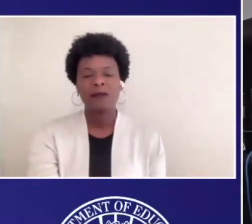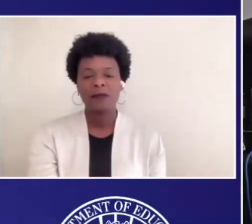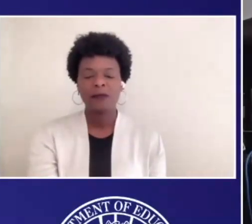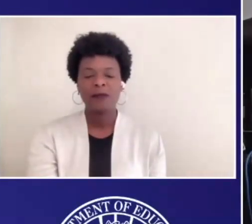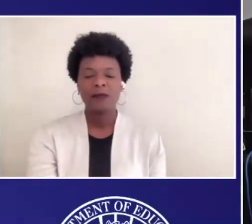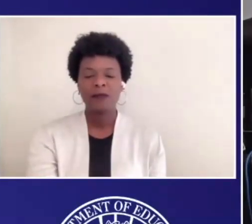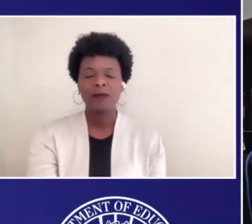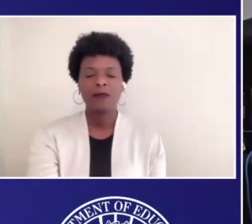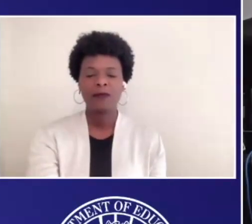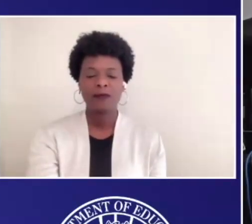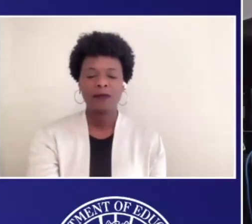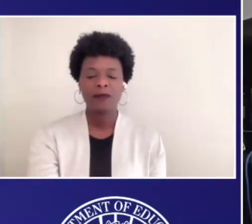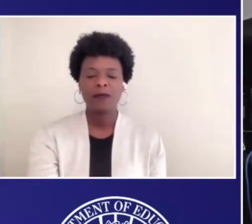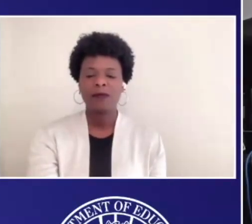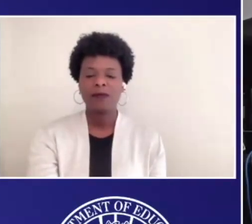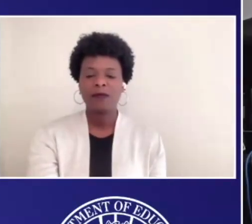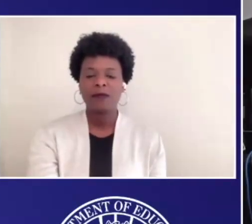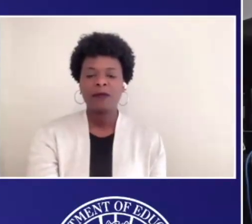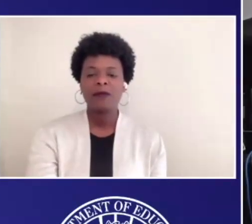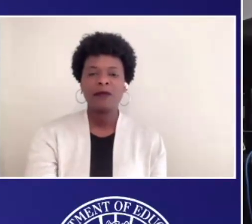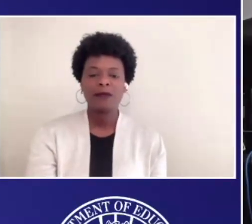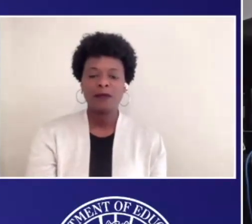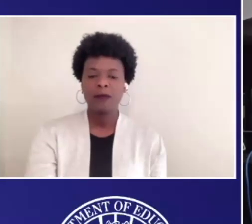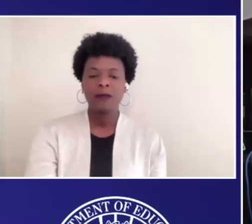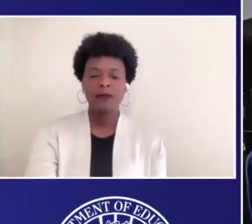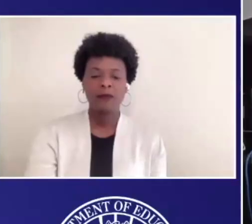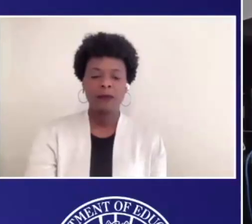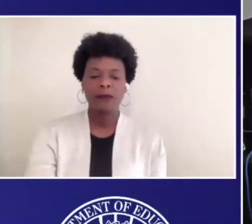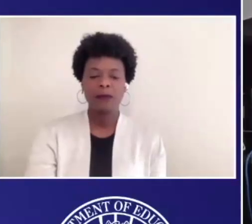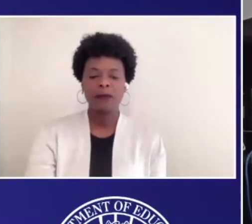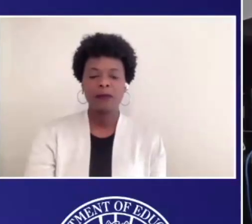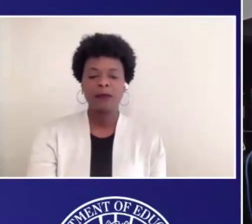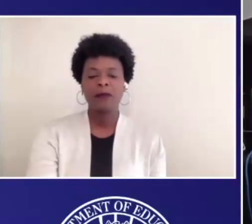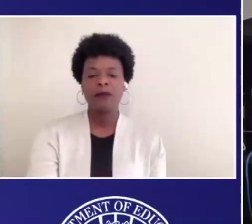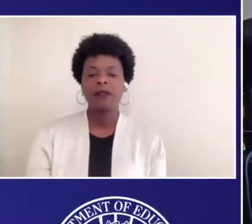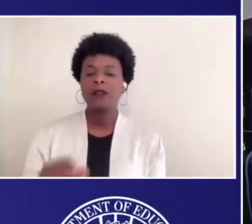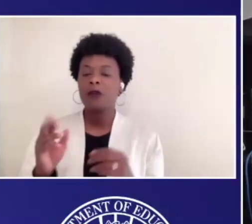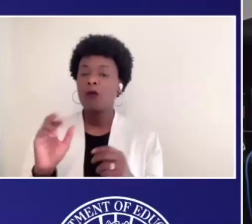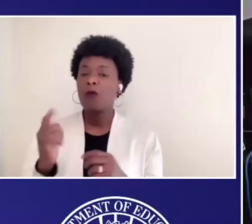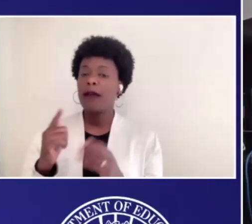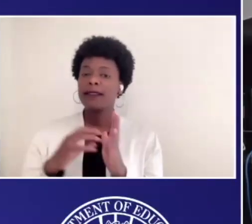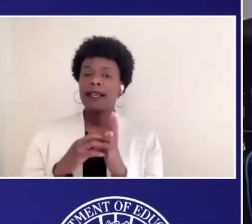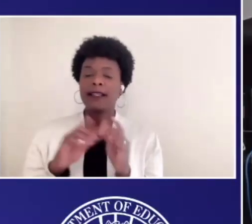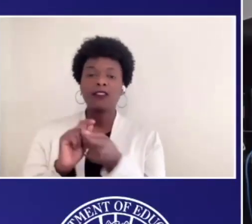Okay. We do not have any reg text changes to the fixed payment repayment plans,